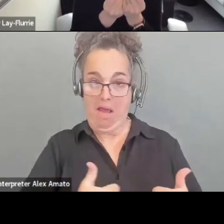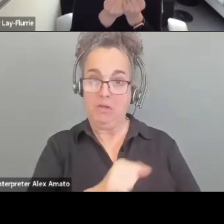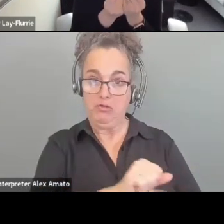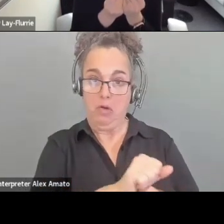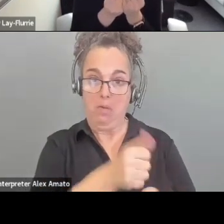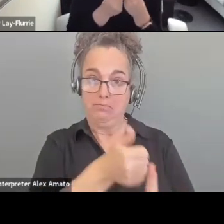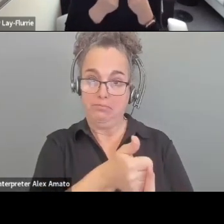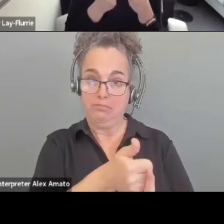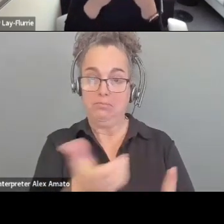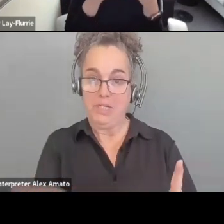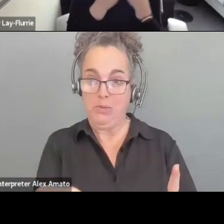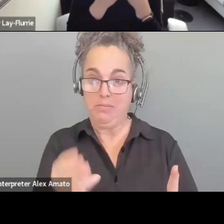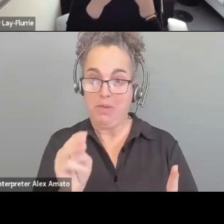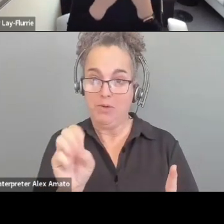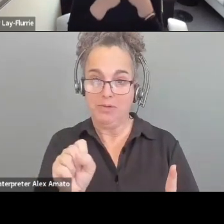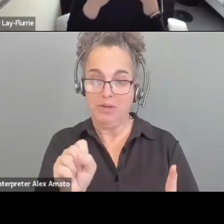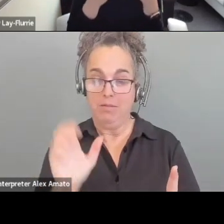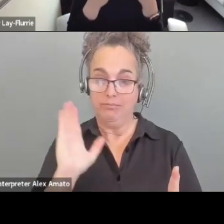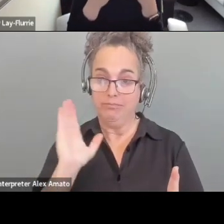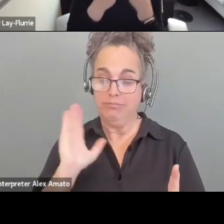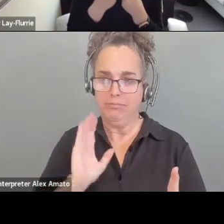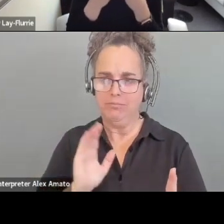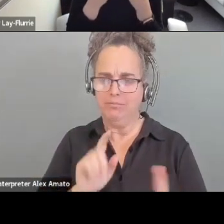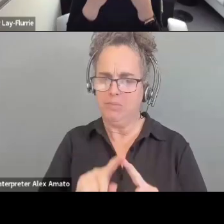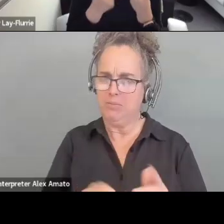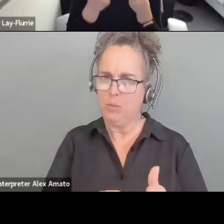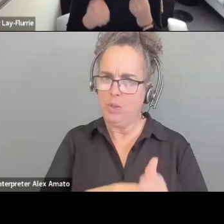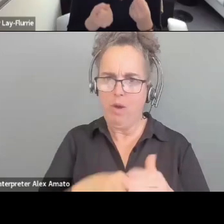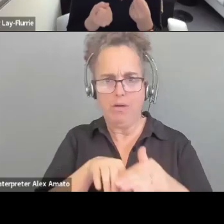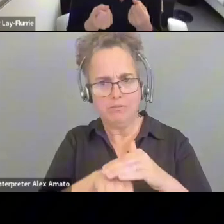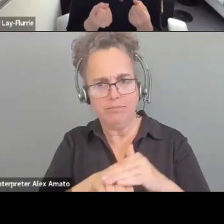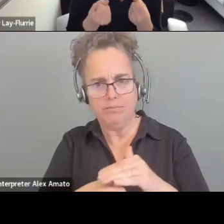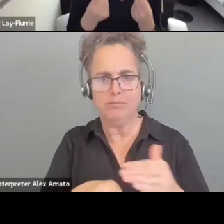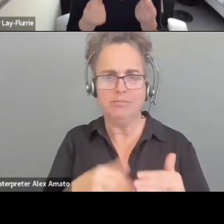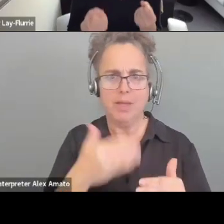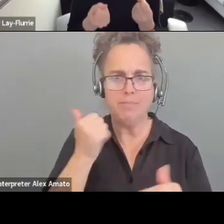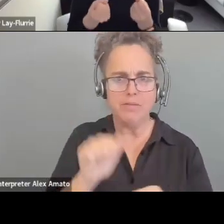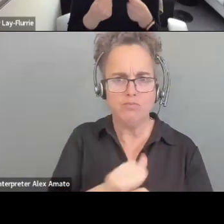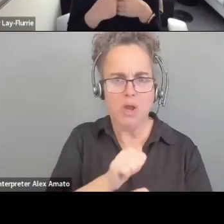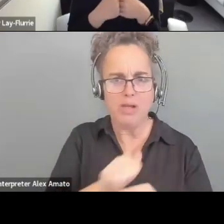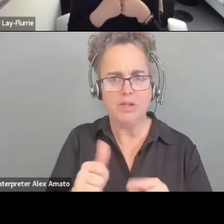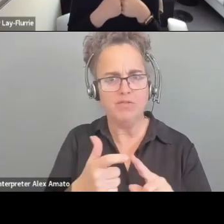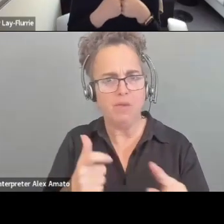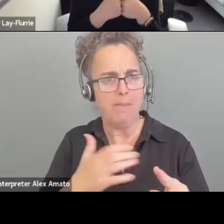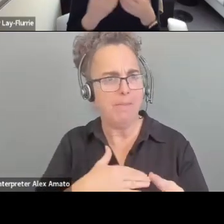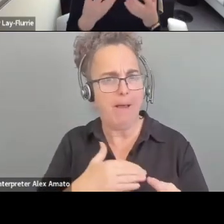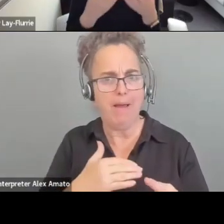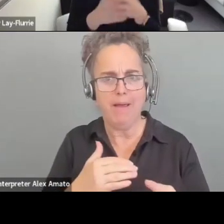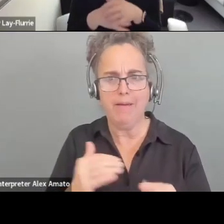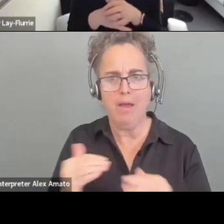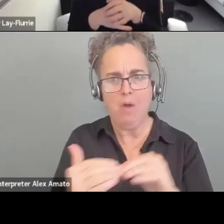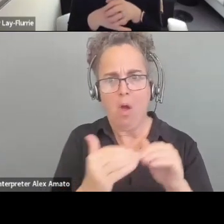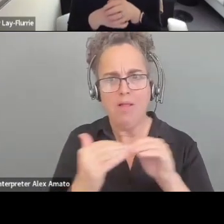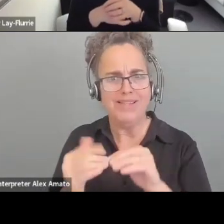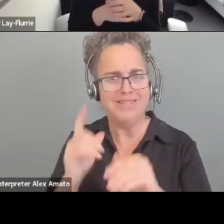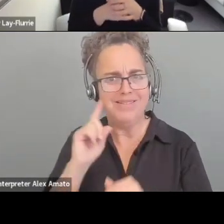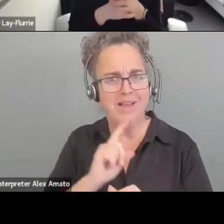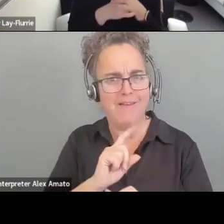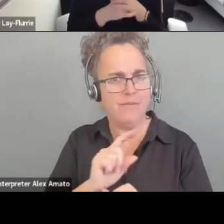at the company, I needed accommodations, assistance and best practices from my colleagues in the deaf community, which at Microsoft is called Huddle.